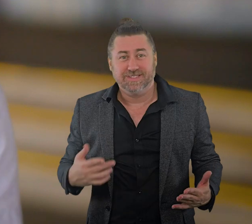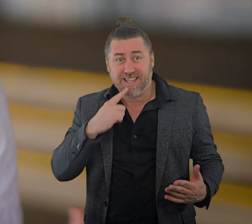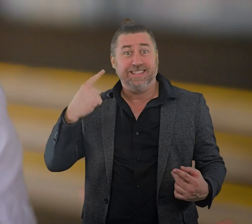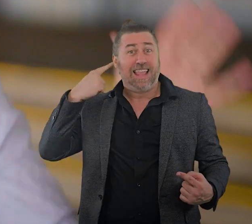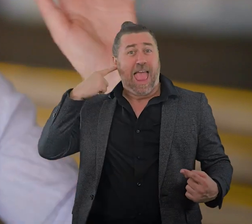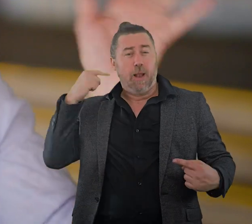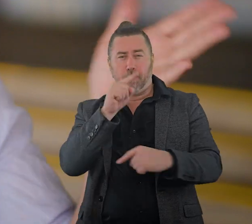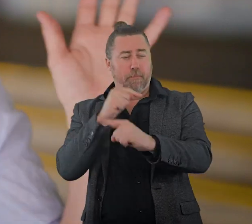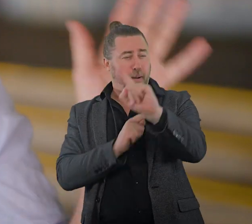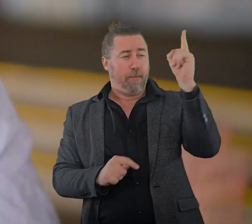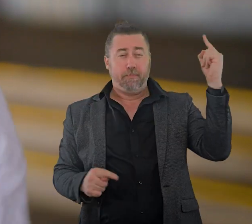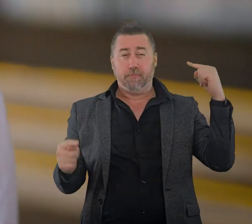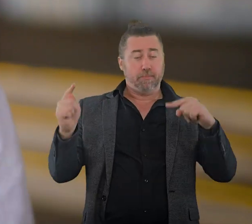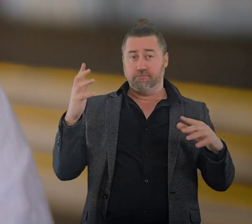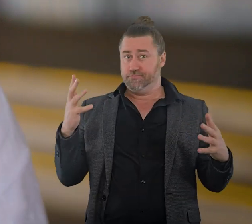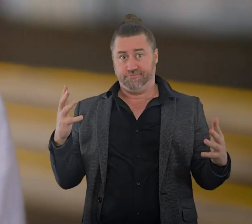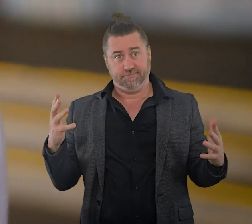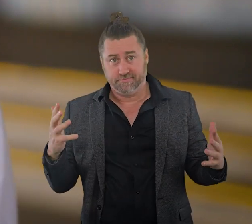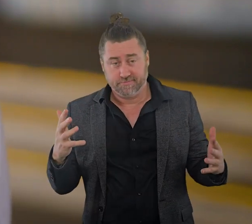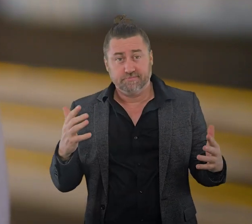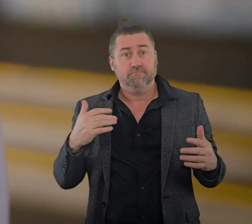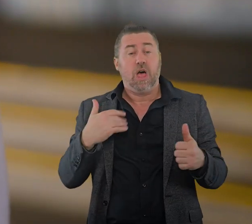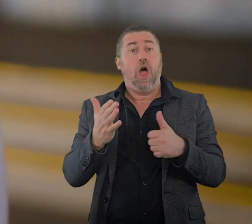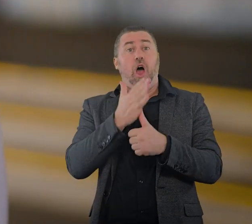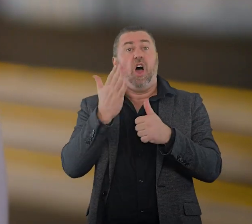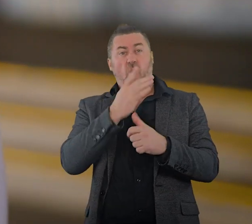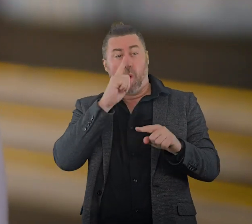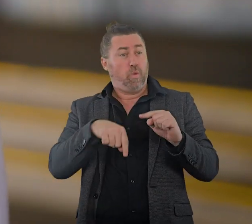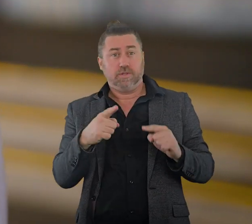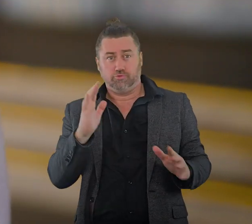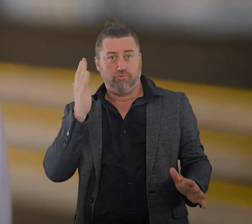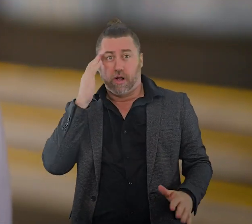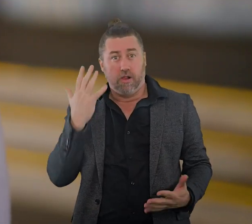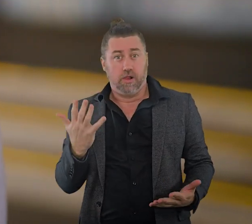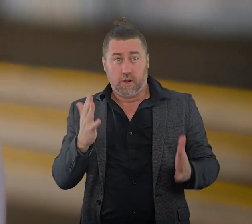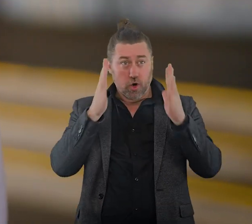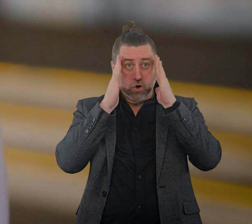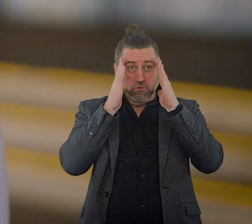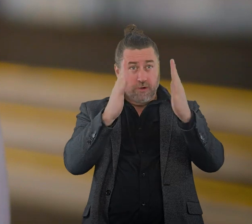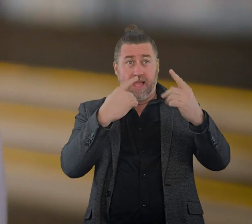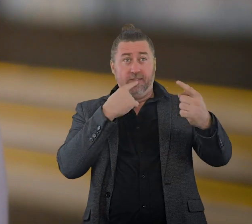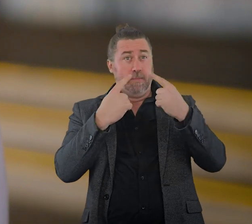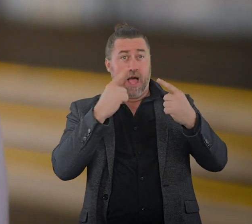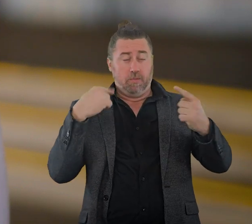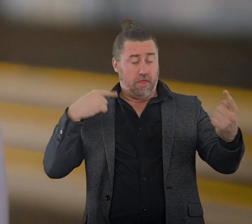sound ricocheting in the classroom my oldest one struggled cause he just couldn't concentrate on the content.